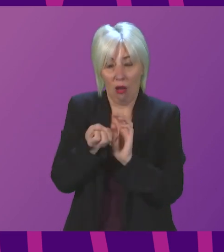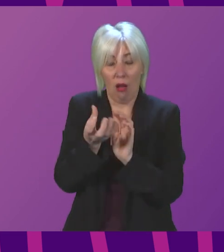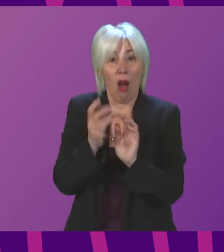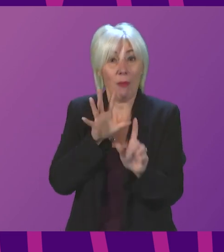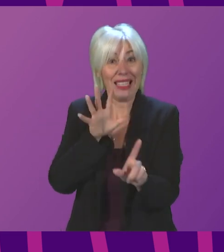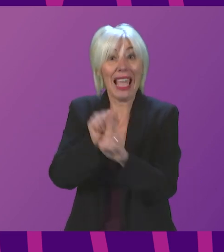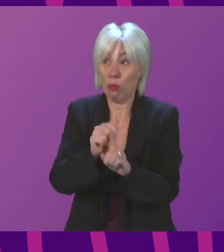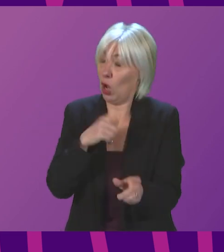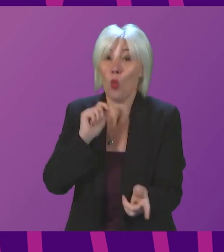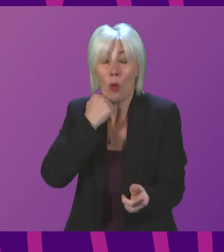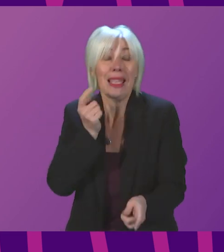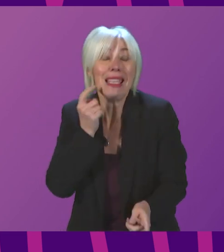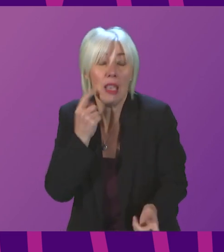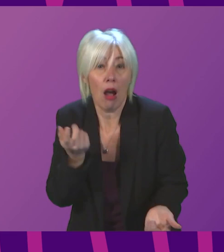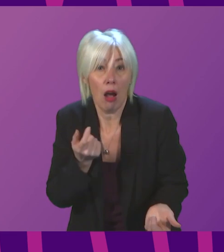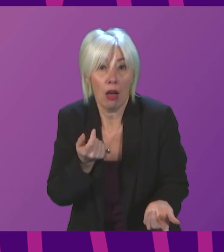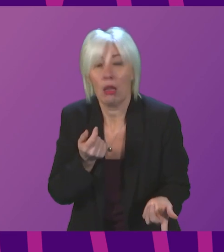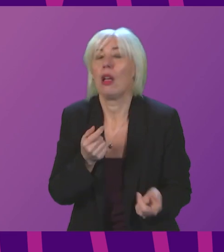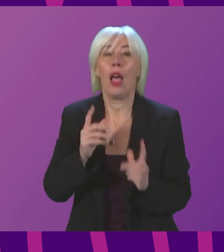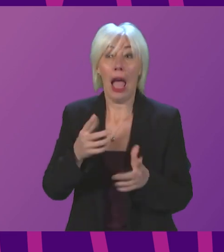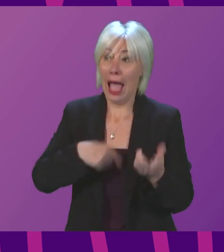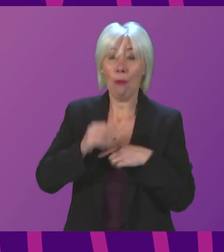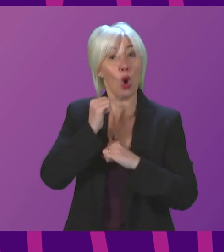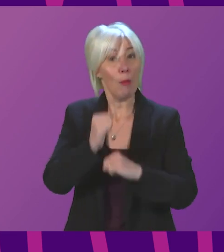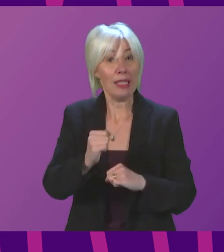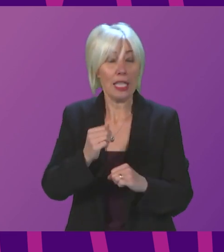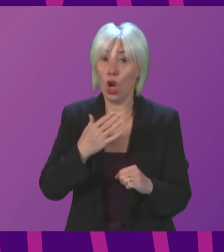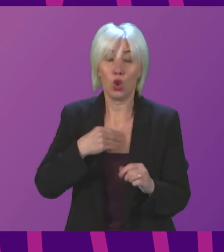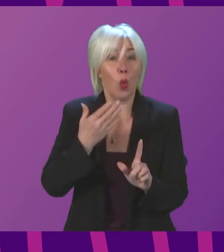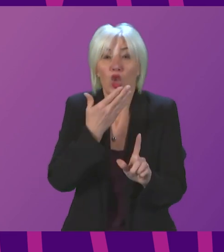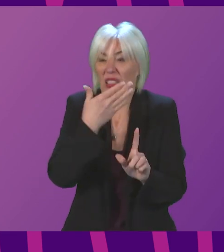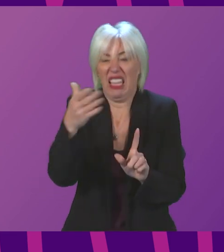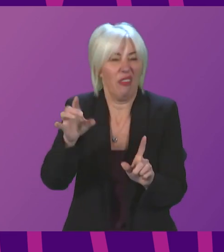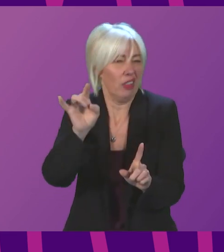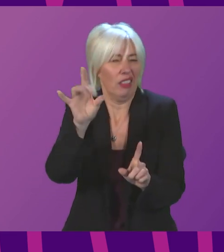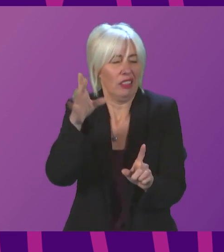I am committed ensuring that we do not leave people behind and that we do not have fewer